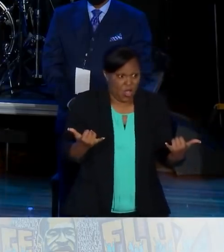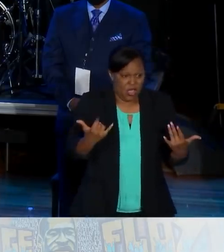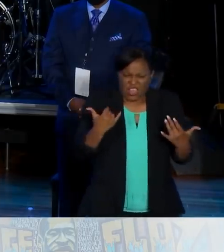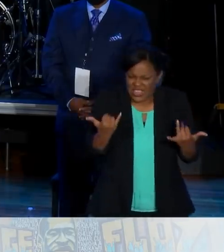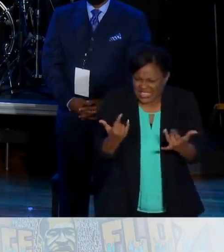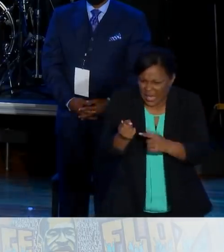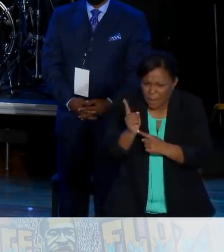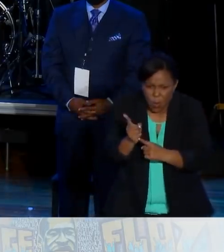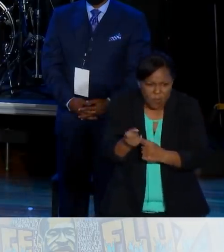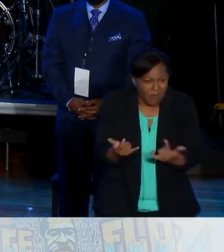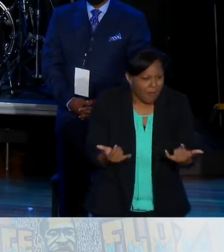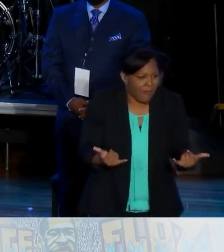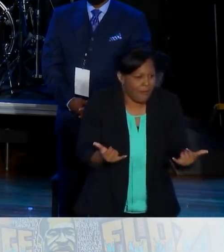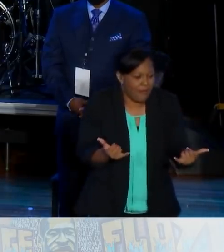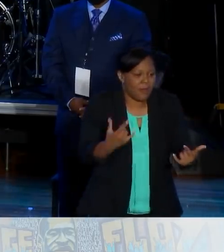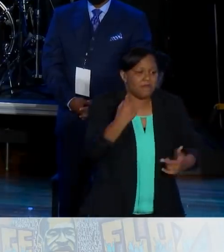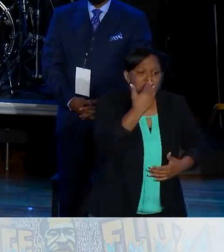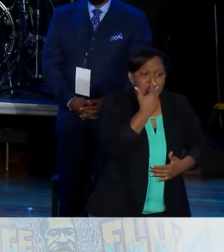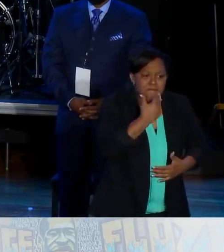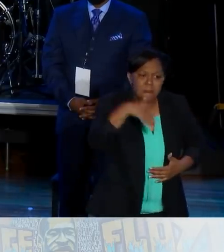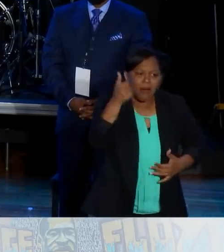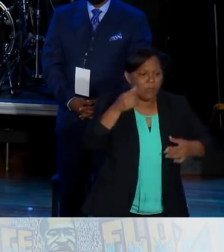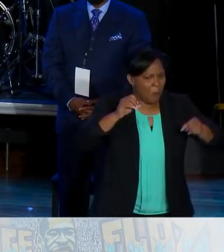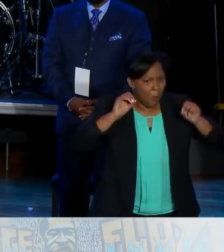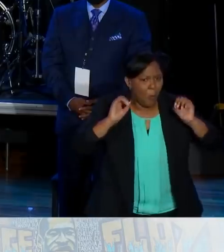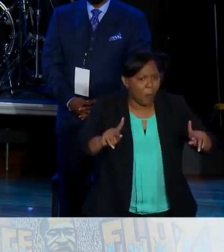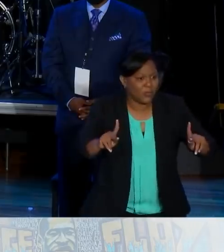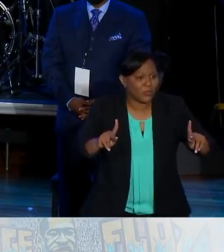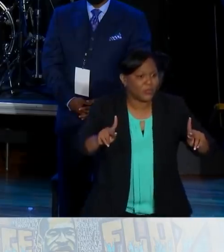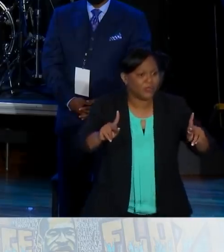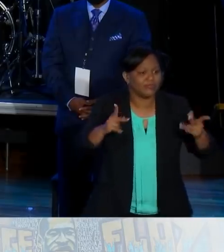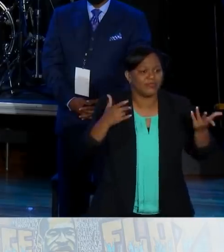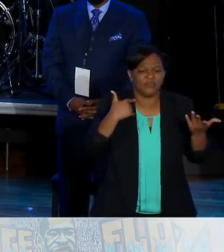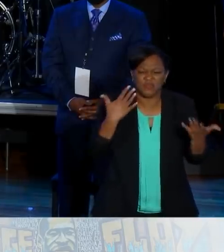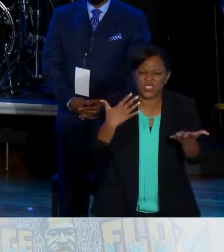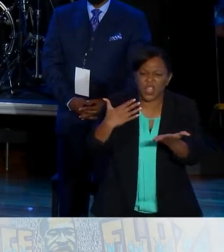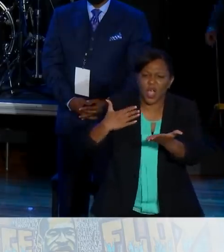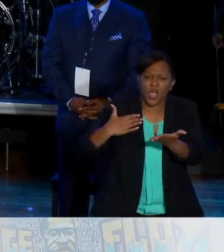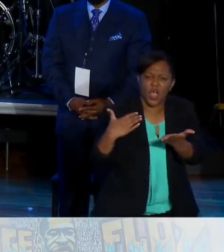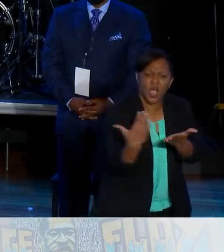THE UNITED STATES OF AMERICA AND GEORGE FLOYD IS THE MOMENT